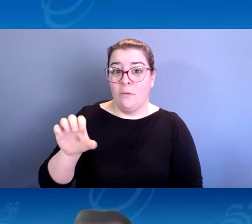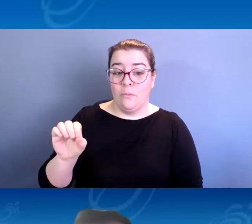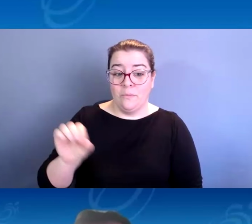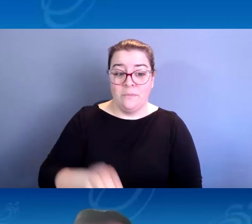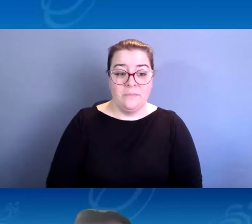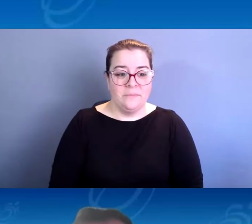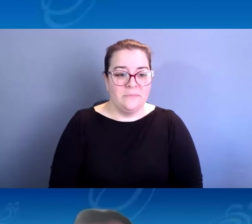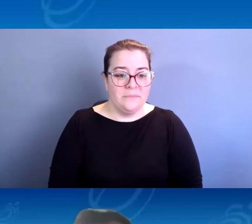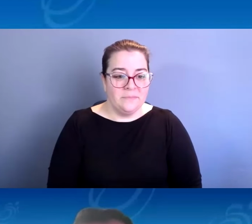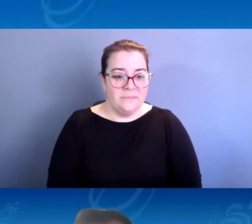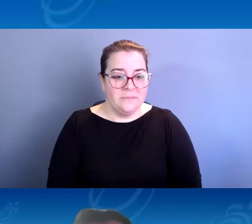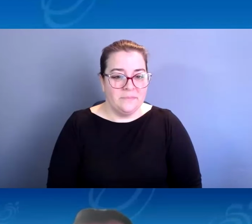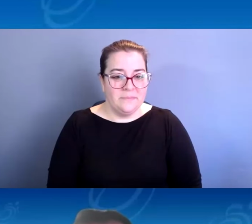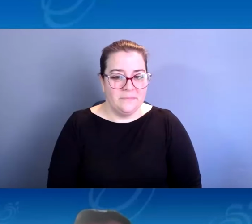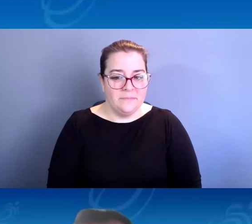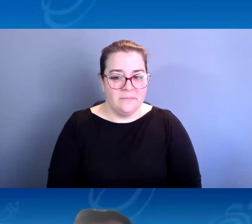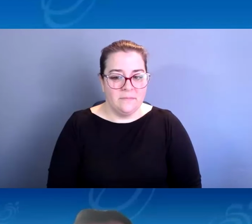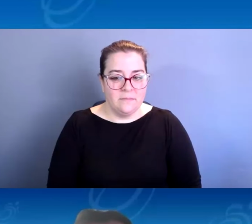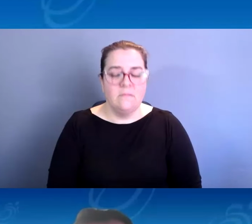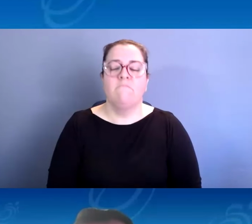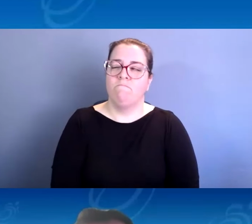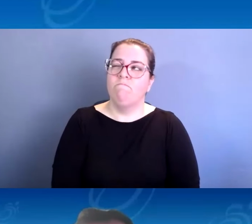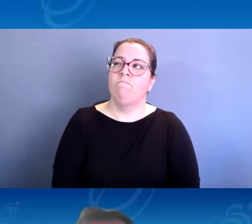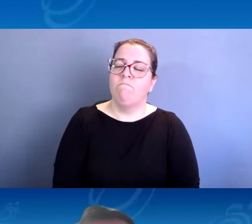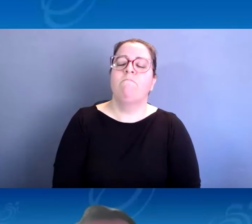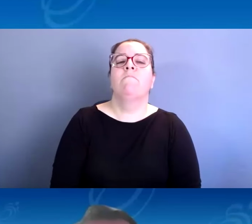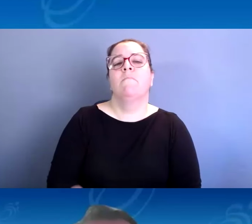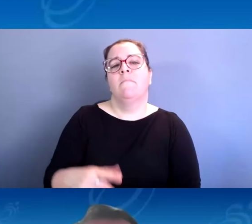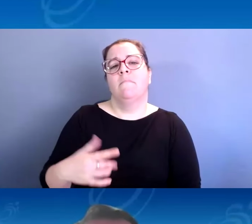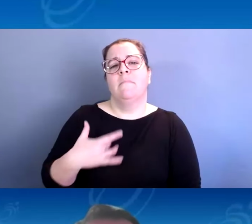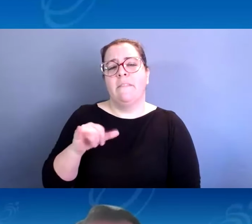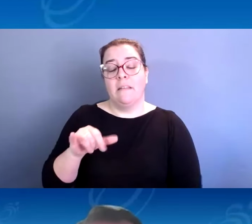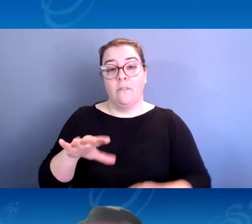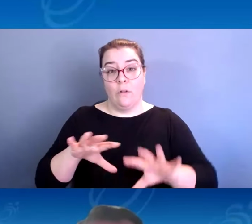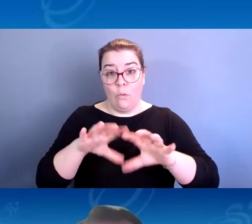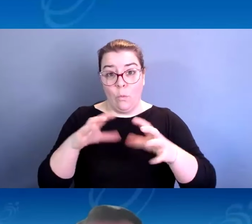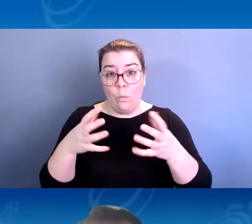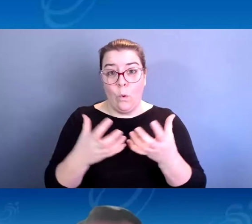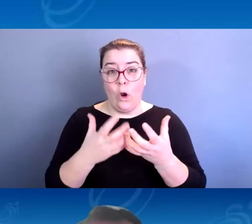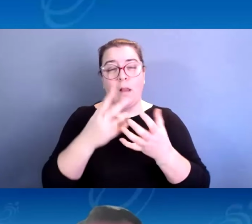I think I, I think the world that we want to live in is the world where everybody is included.